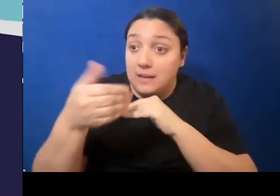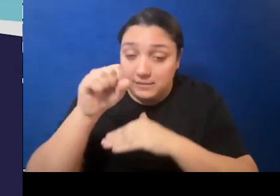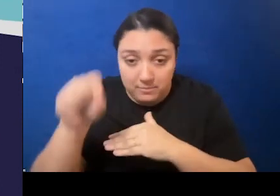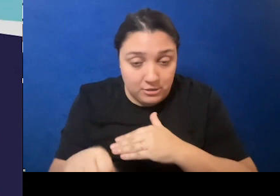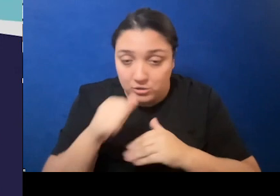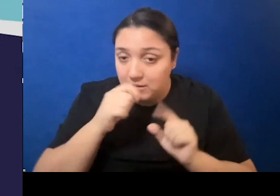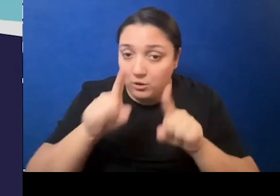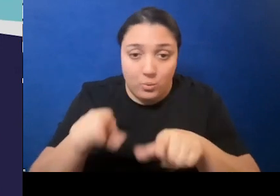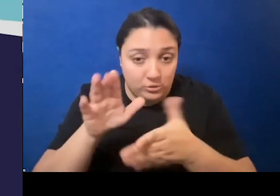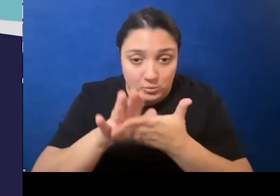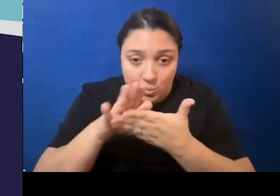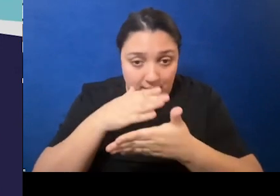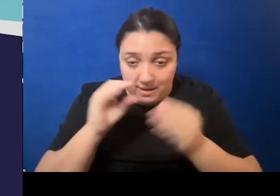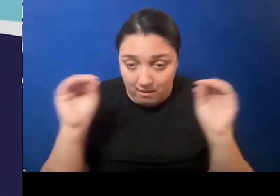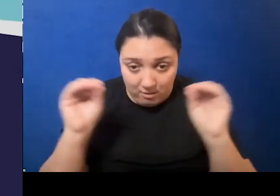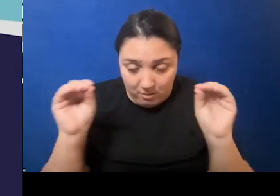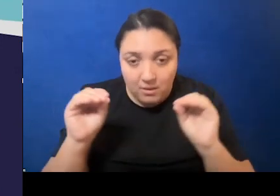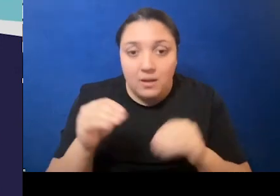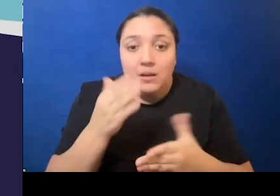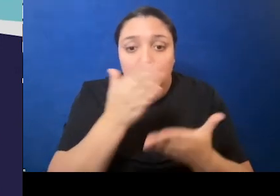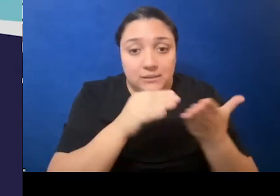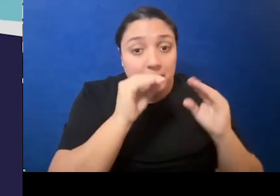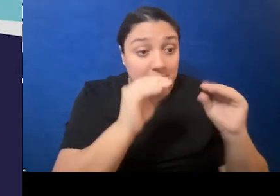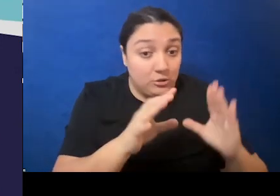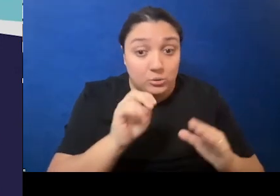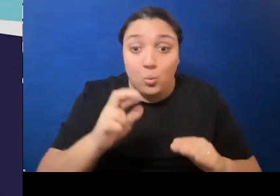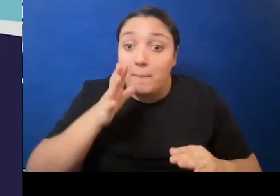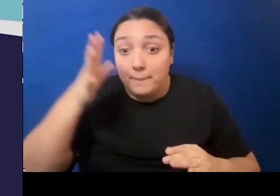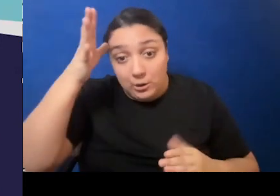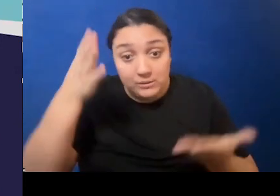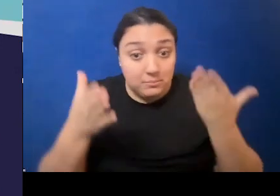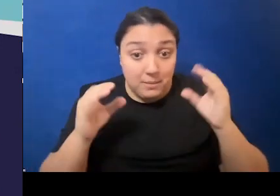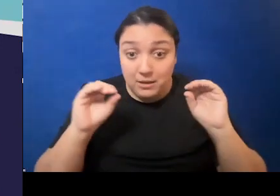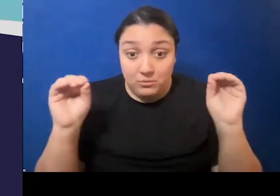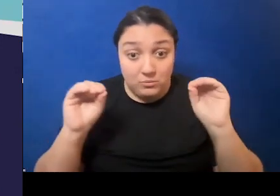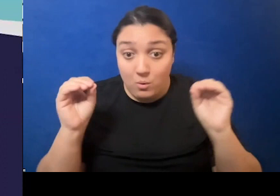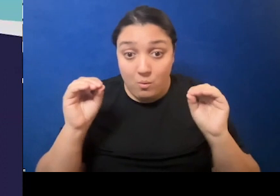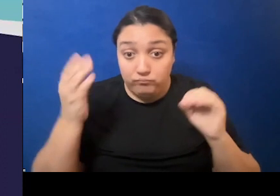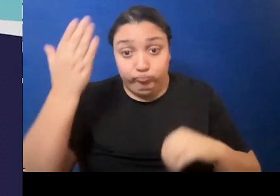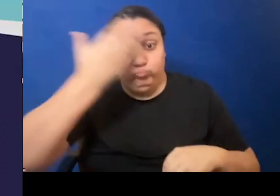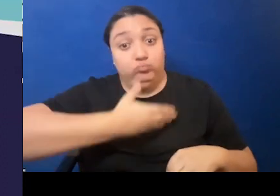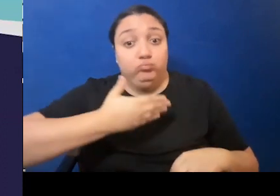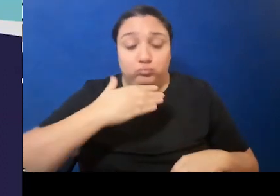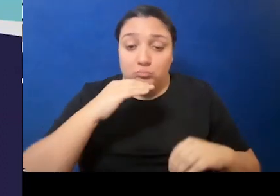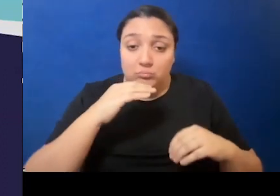SOME TEACHERS OR PARENTS MAY NOT SEE THE ANXIETY AS A SPECIAL EDUCATION PROBLEM OR A